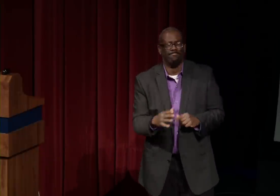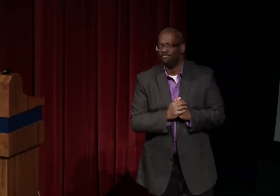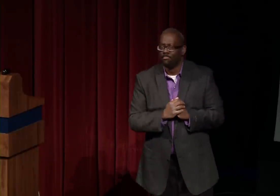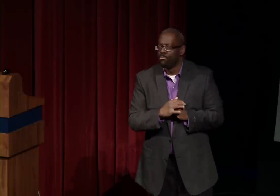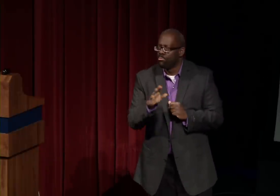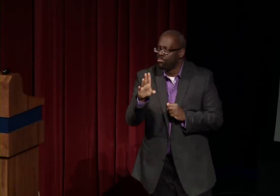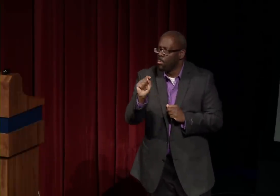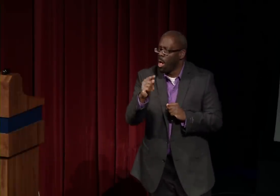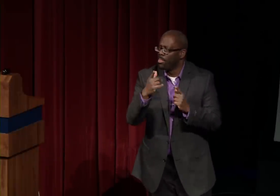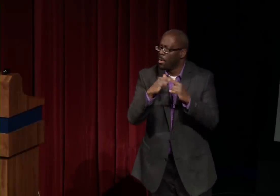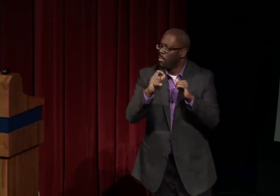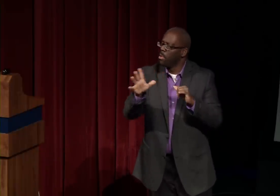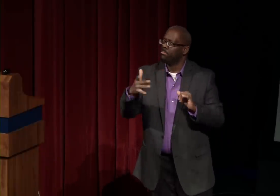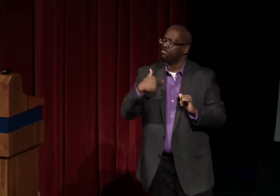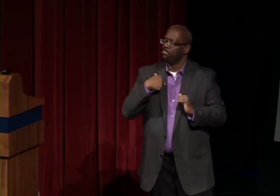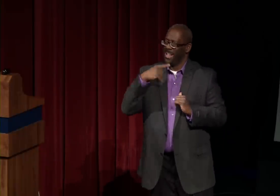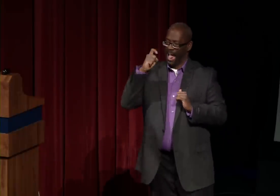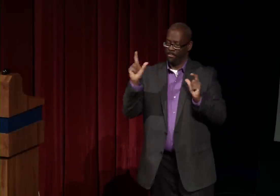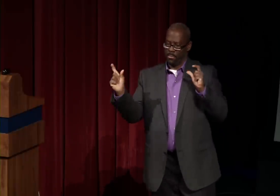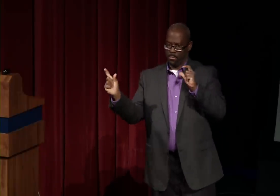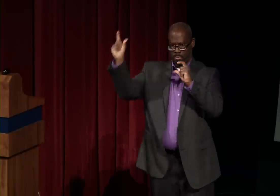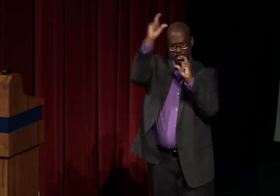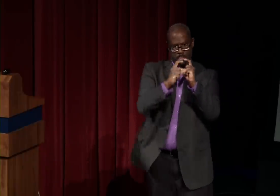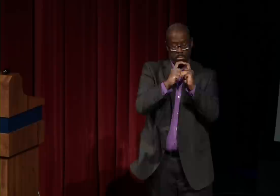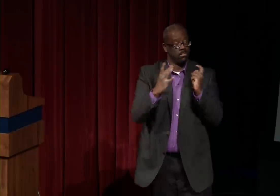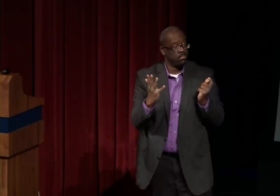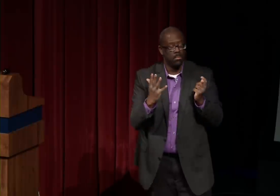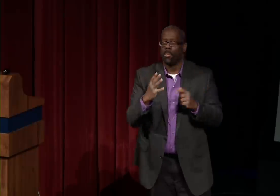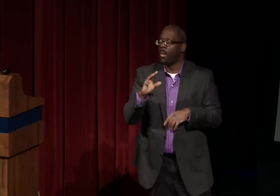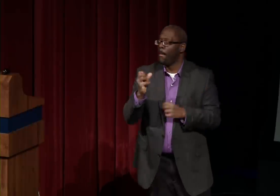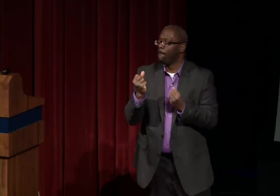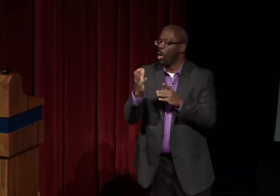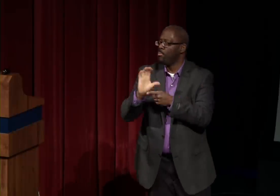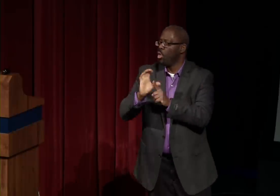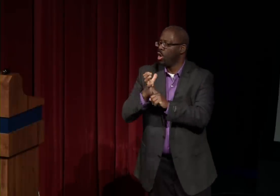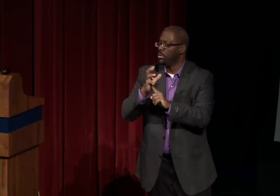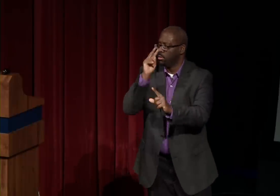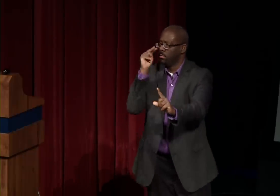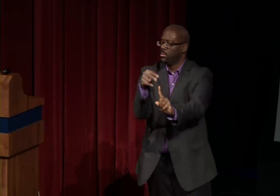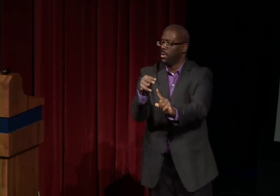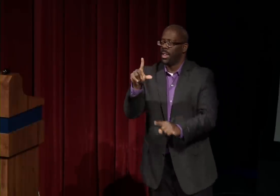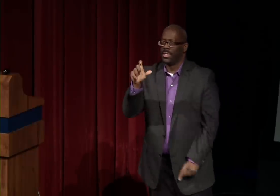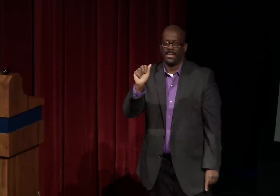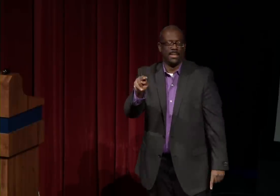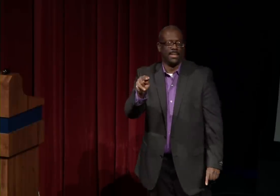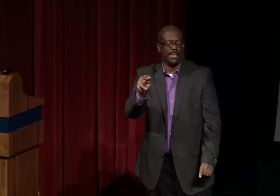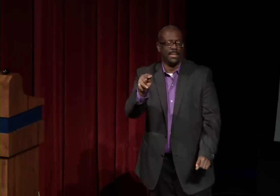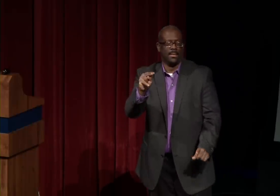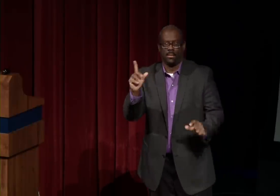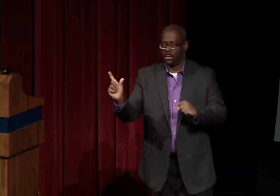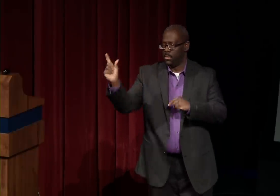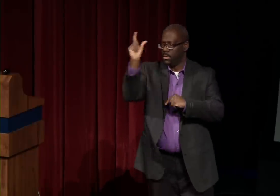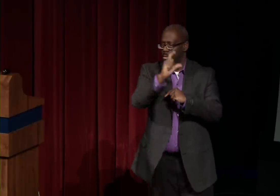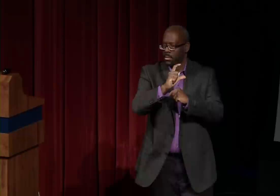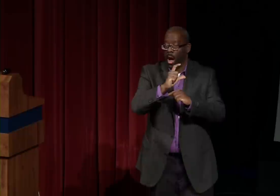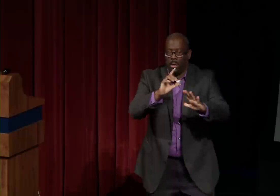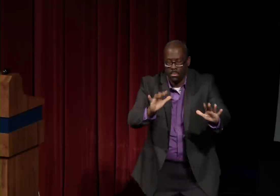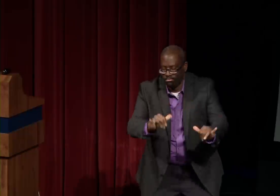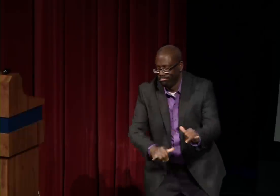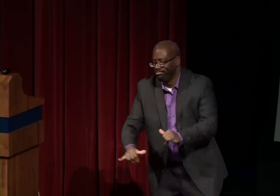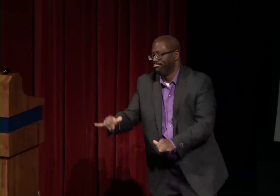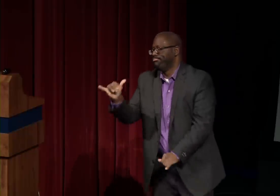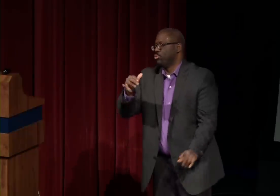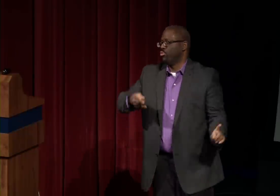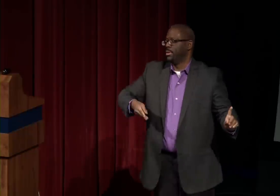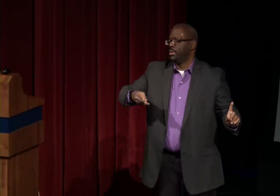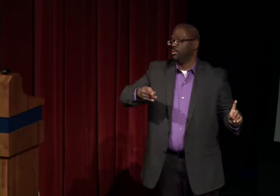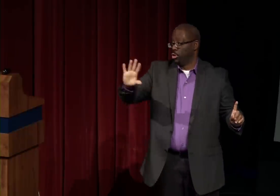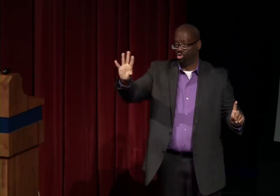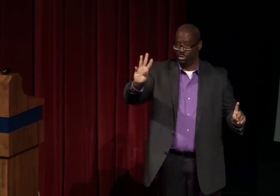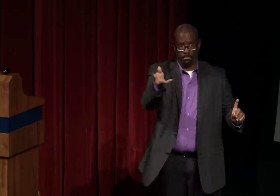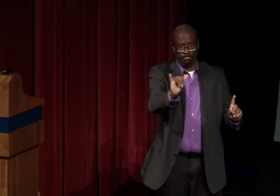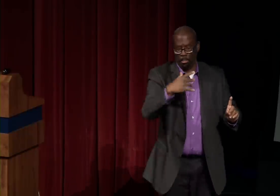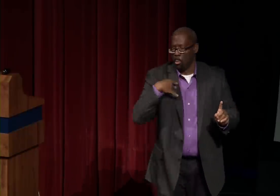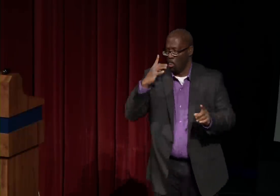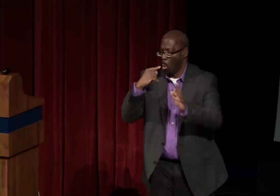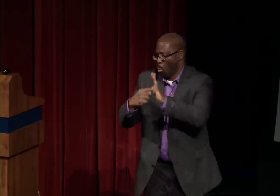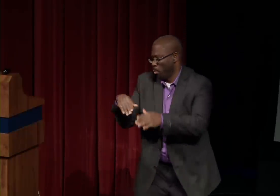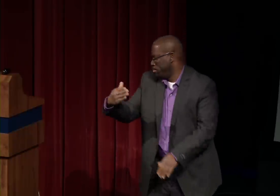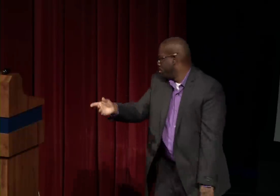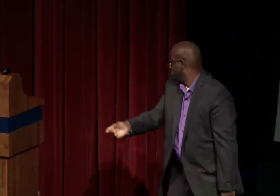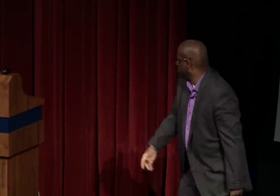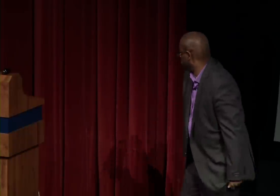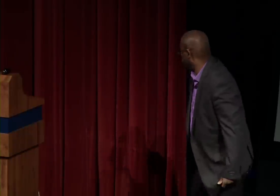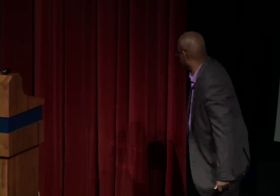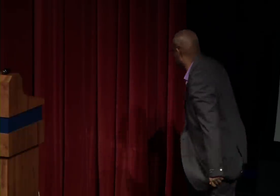I didn't like the film maker's focus.